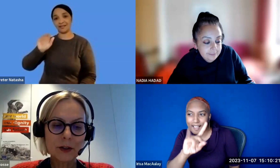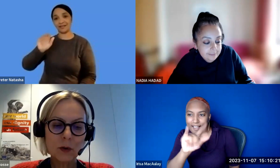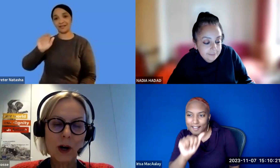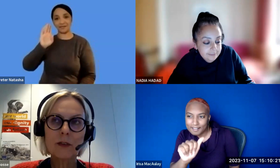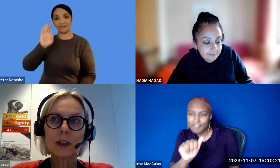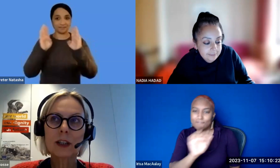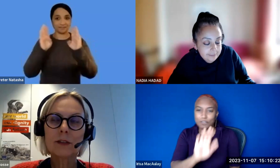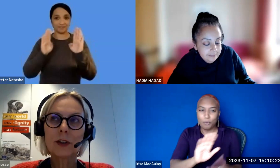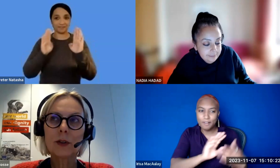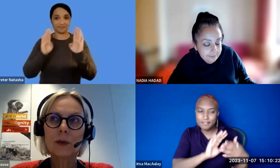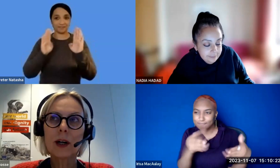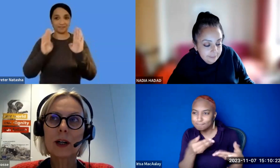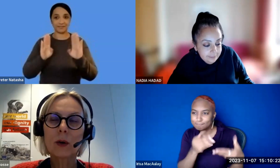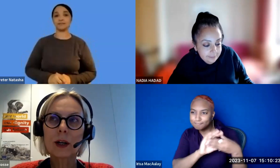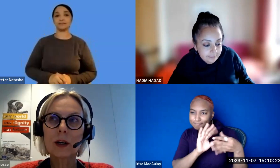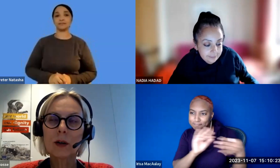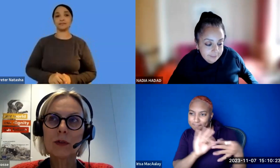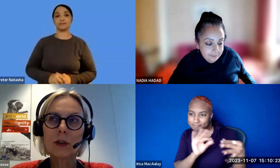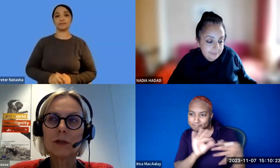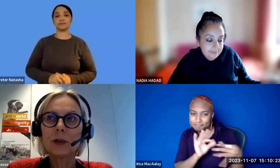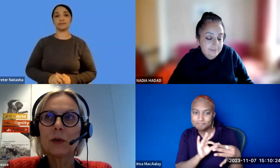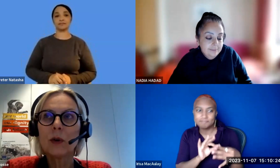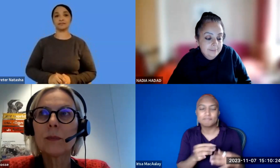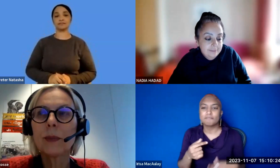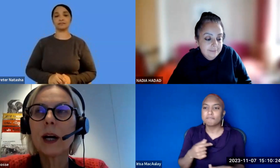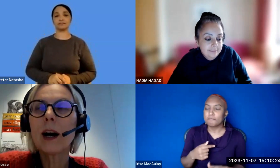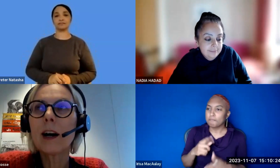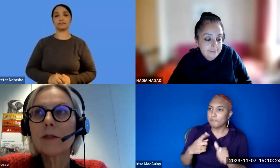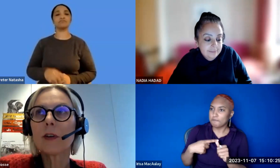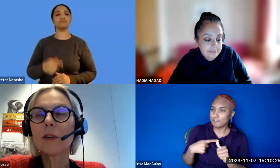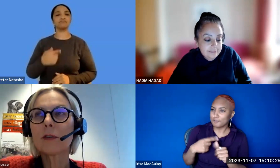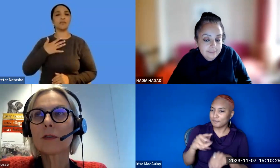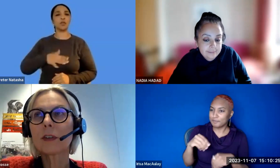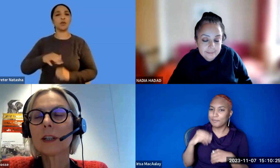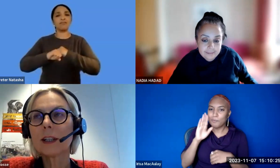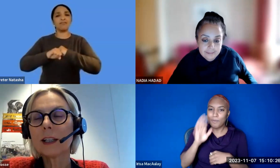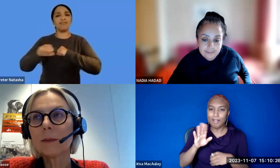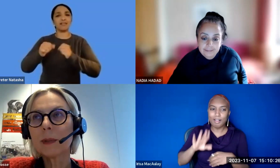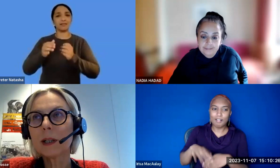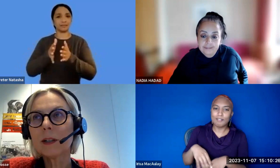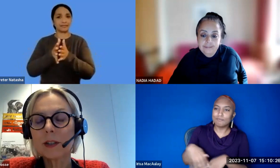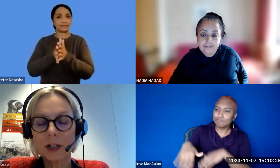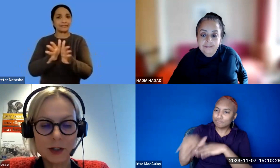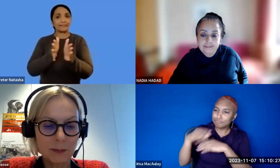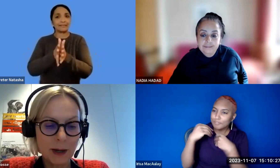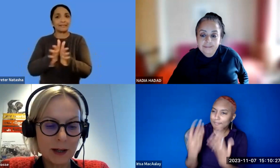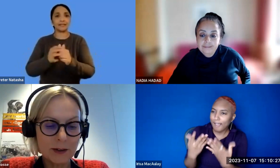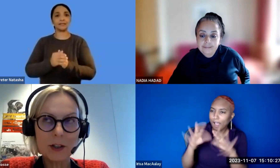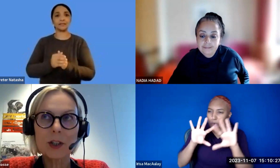I'll give you a quick overview on behalf of the international partnerships